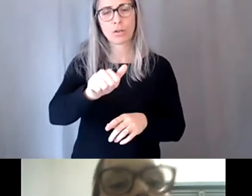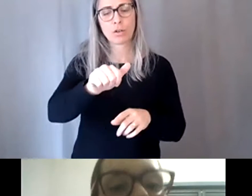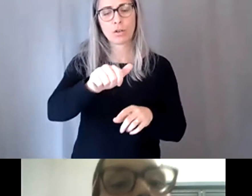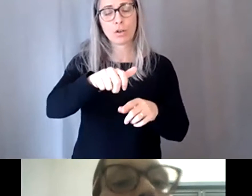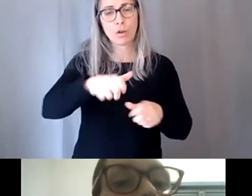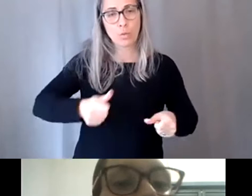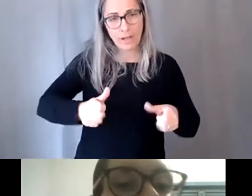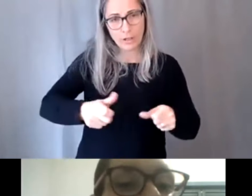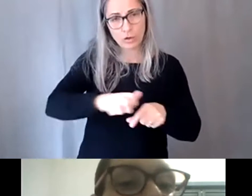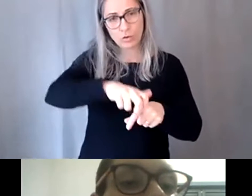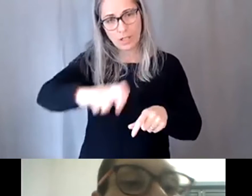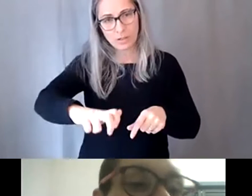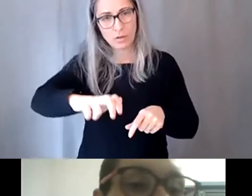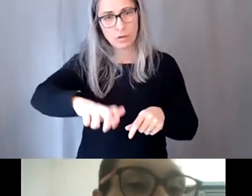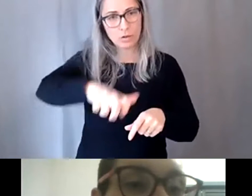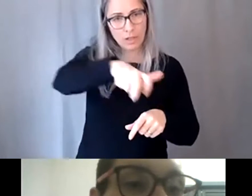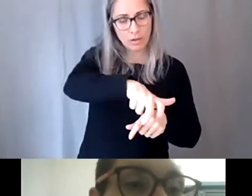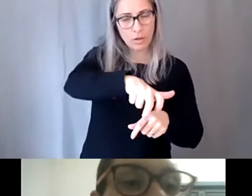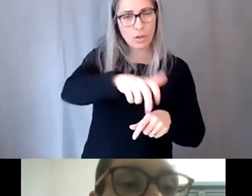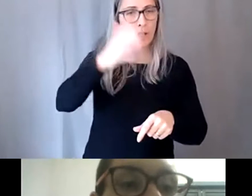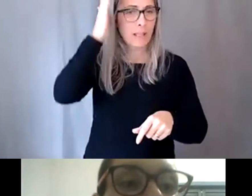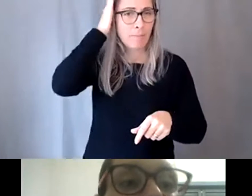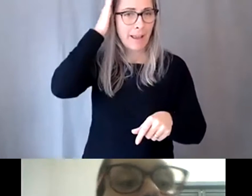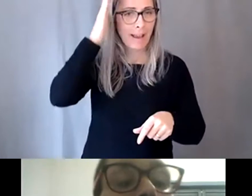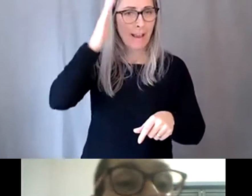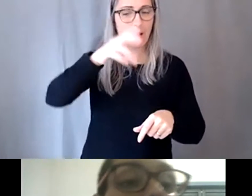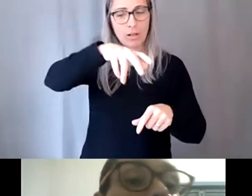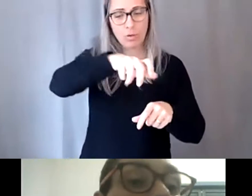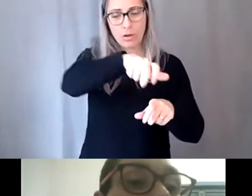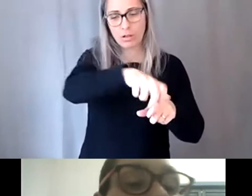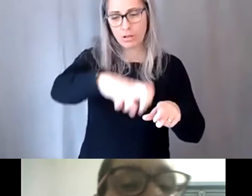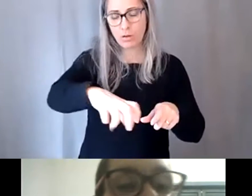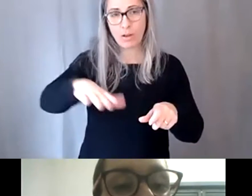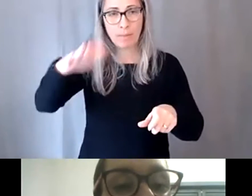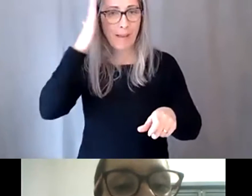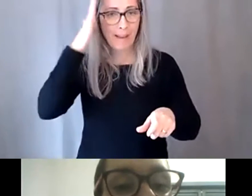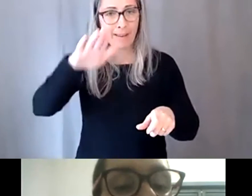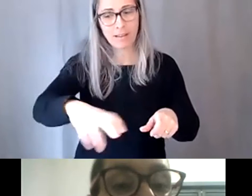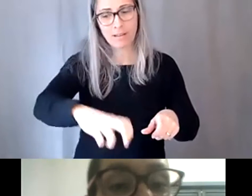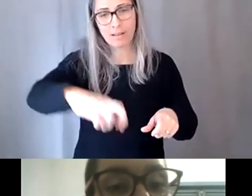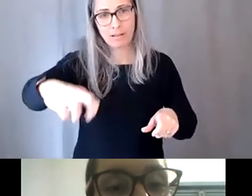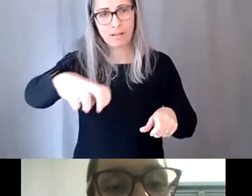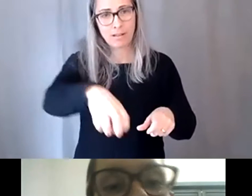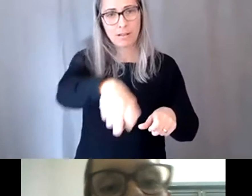to the bed to the wheelchair again because his mom